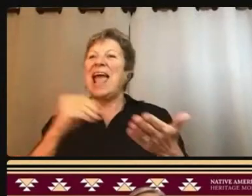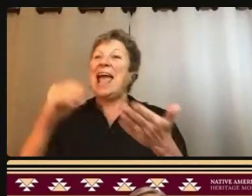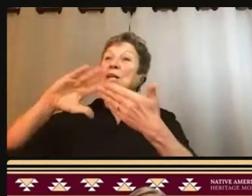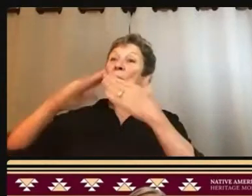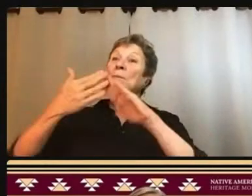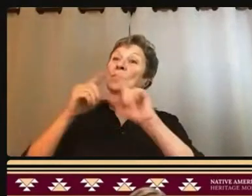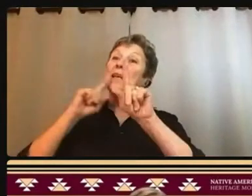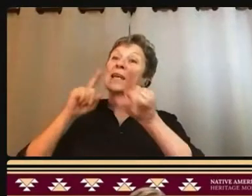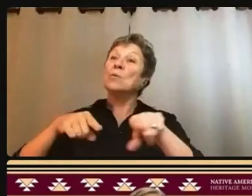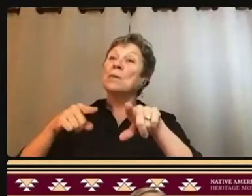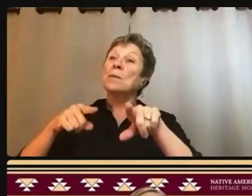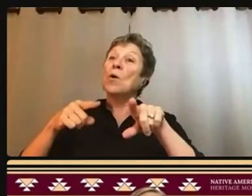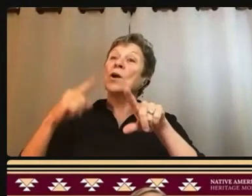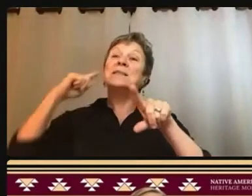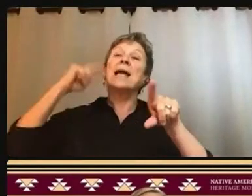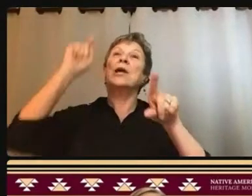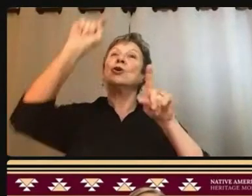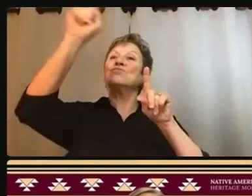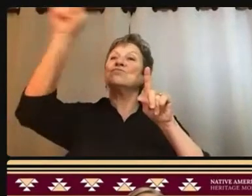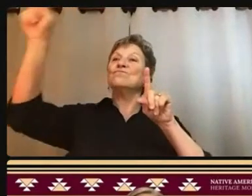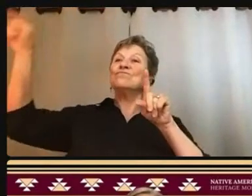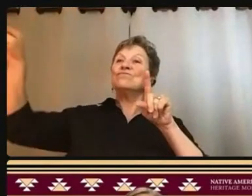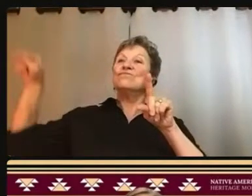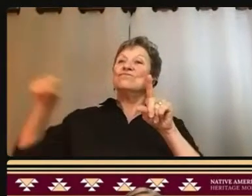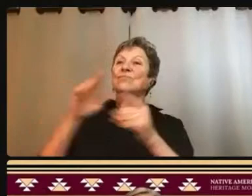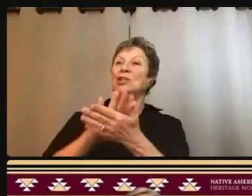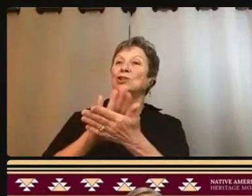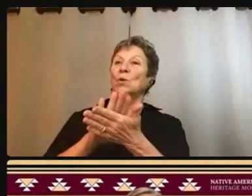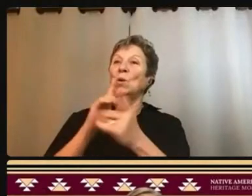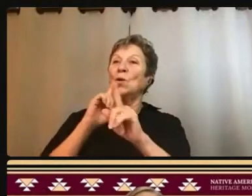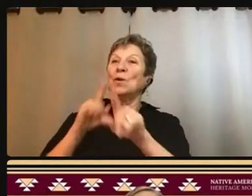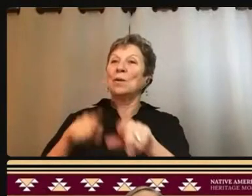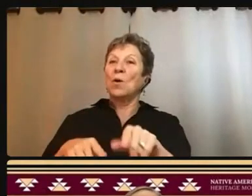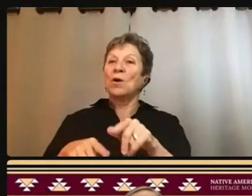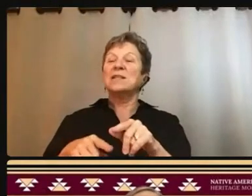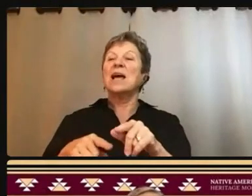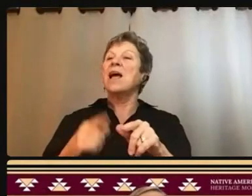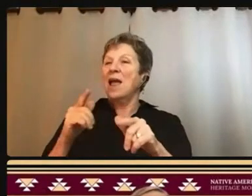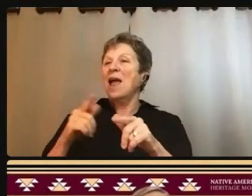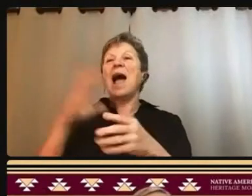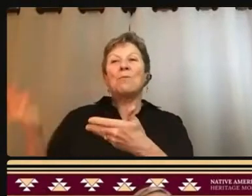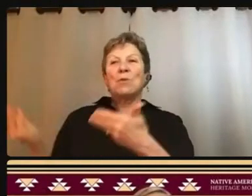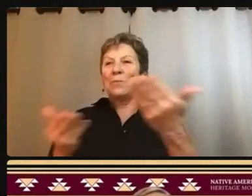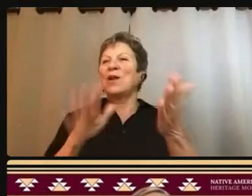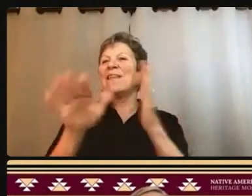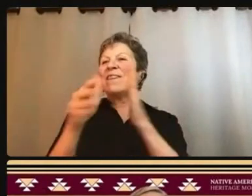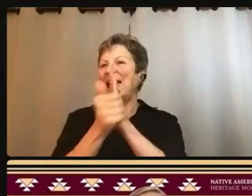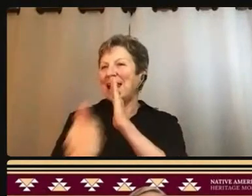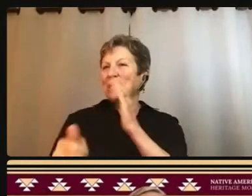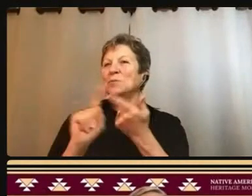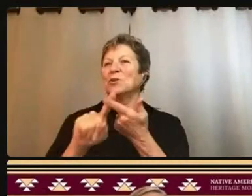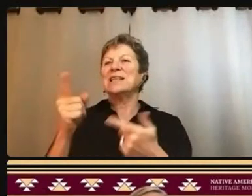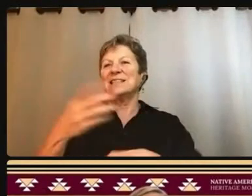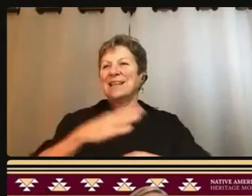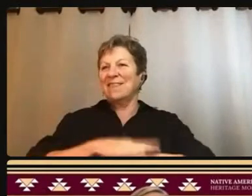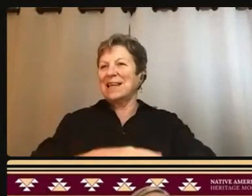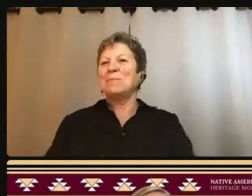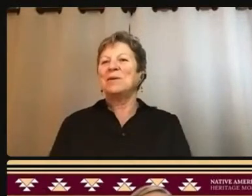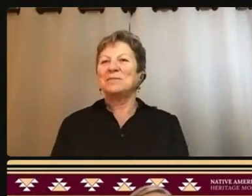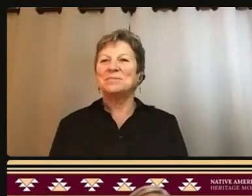SO I REMEMBER EXACTLY WHAT IT FEELS LIKE. I LISTEN TO MY KIDS ALL THE TIME. IET COMMUNITY REPORTS ABOUT